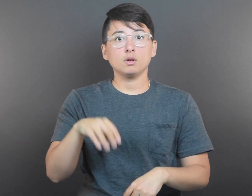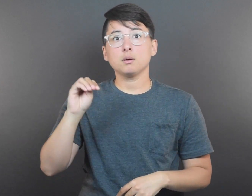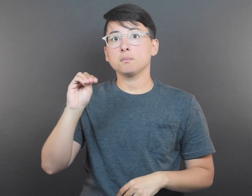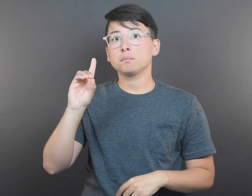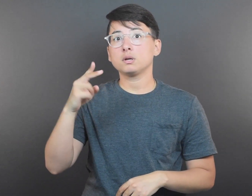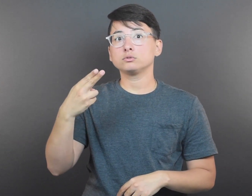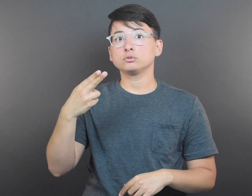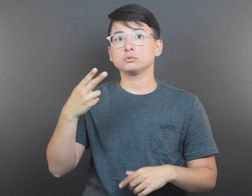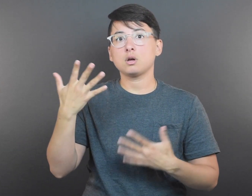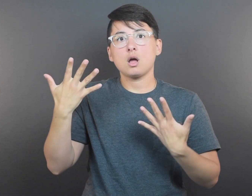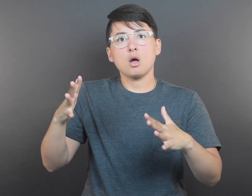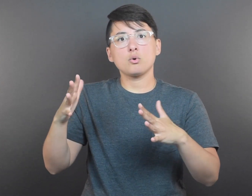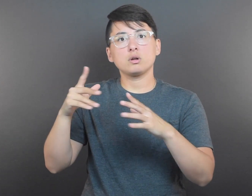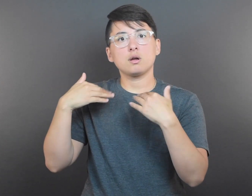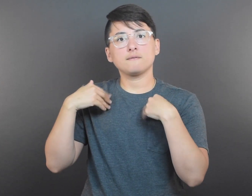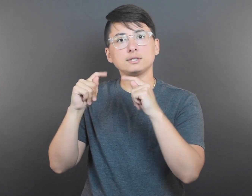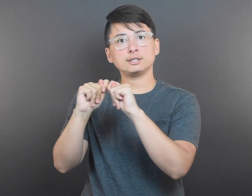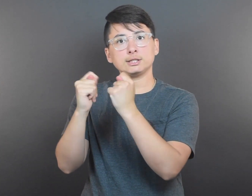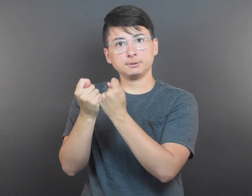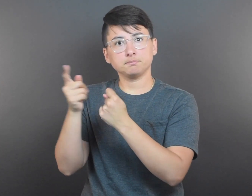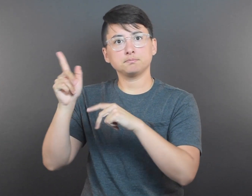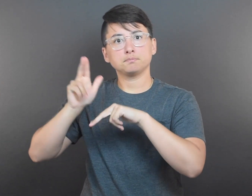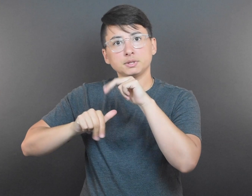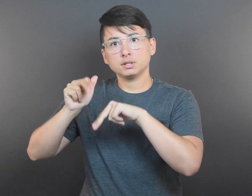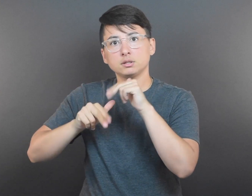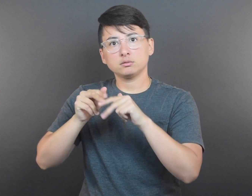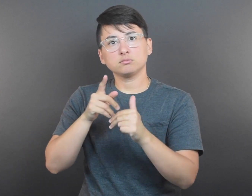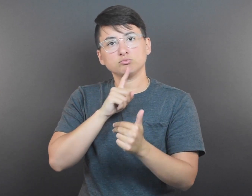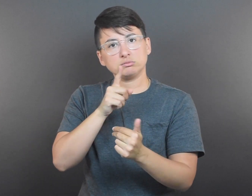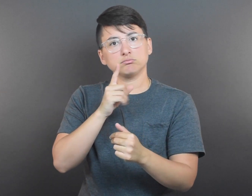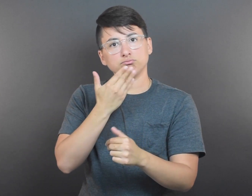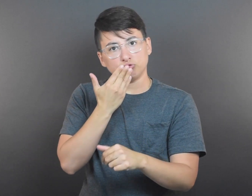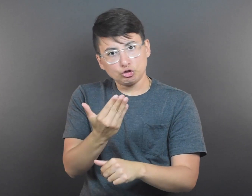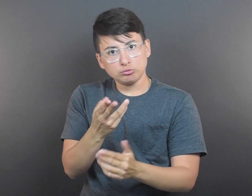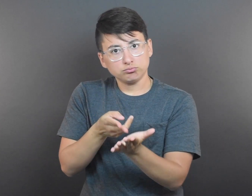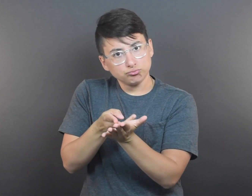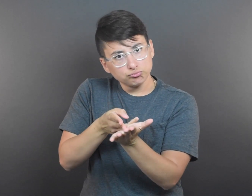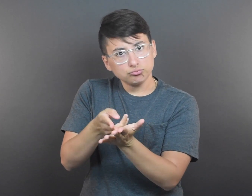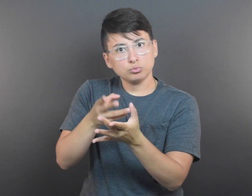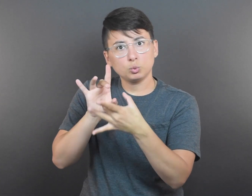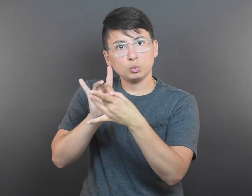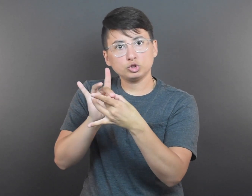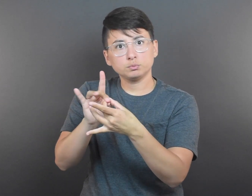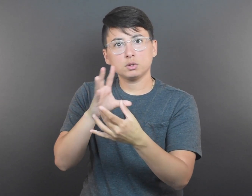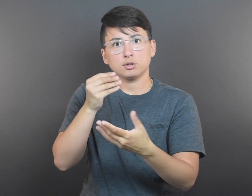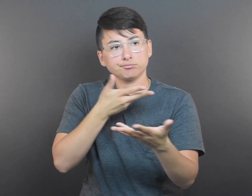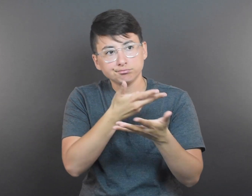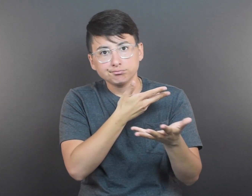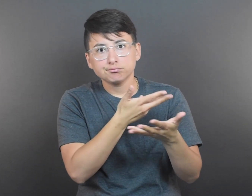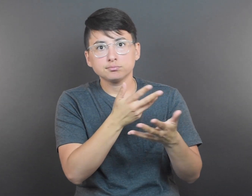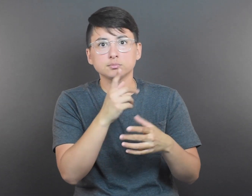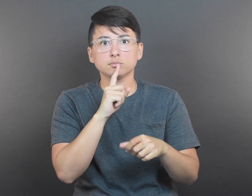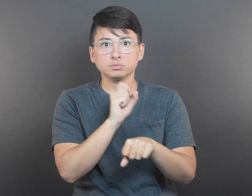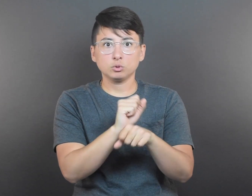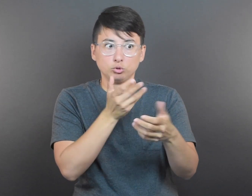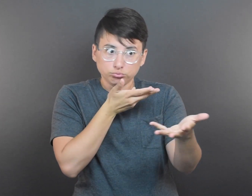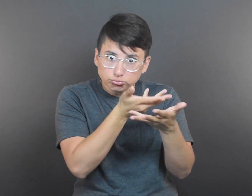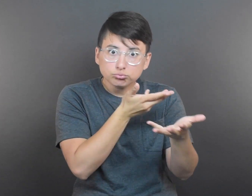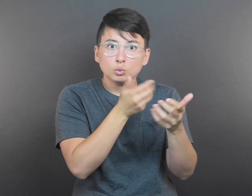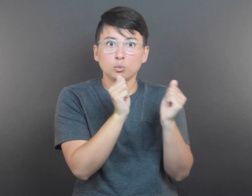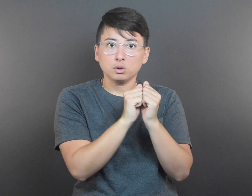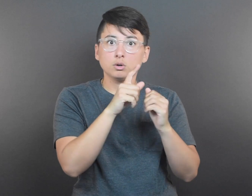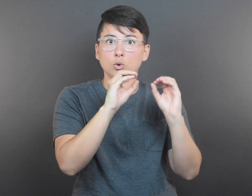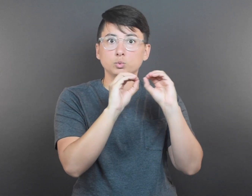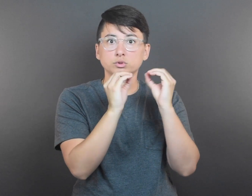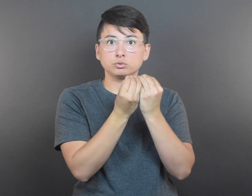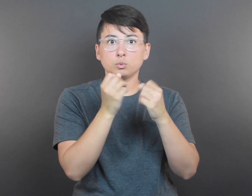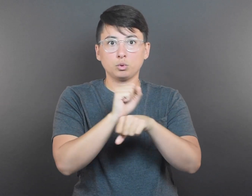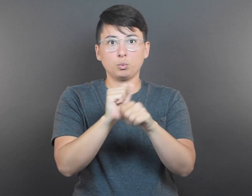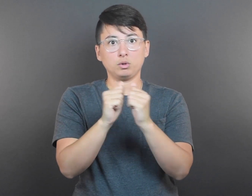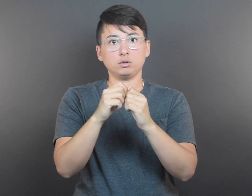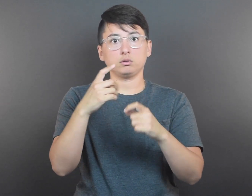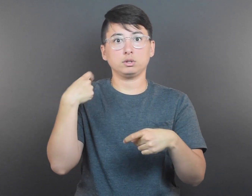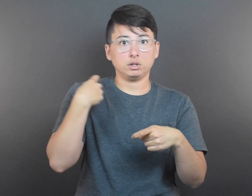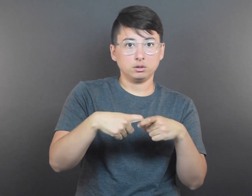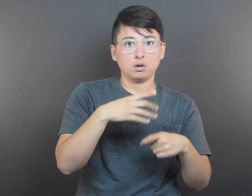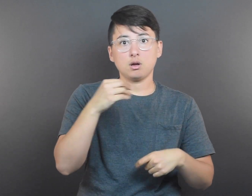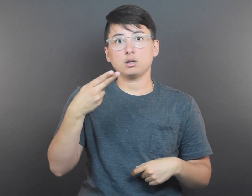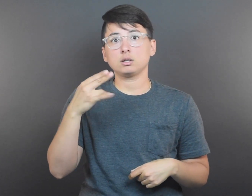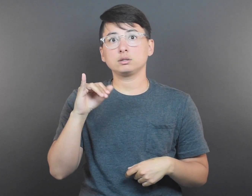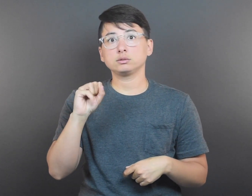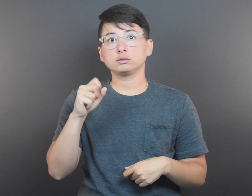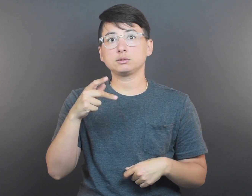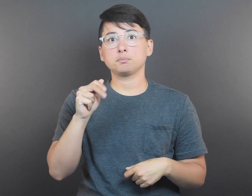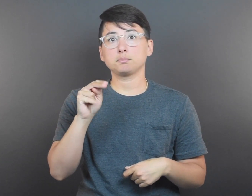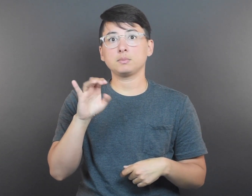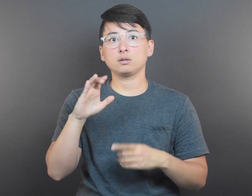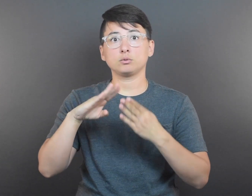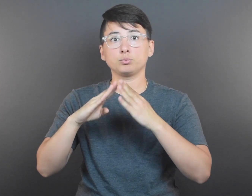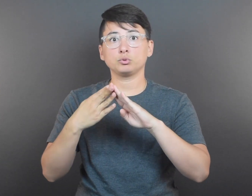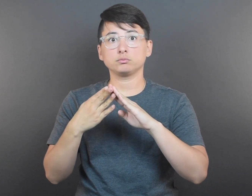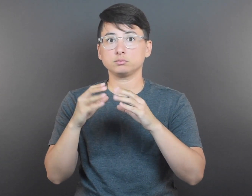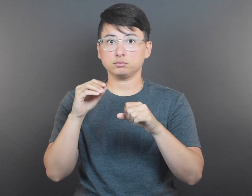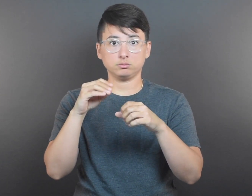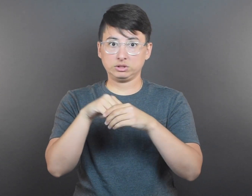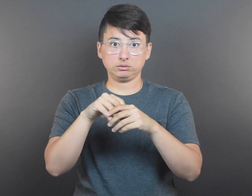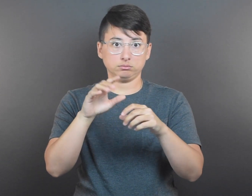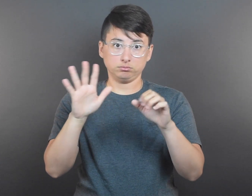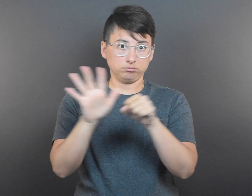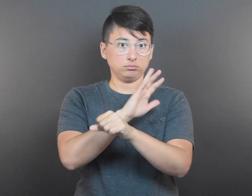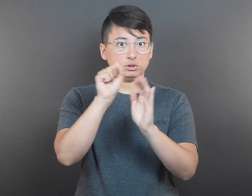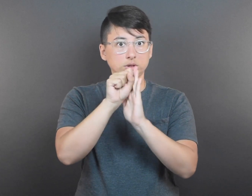Latinx/Hispanic communities statewide.”